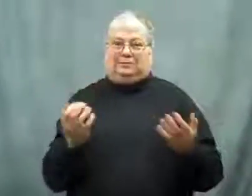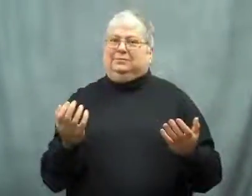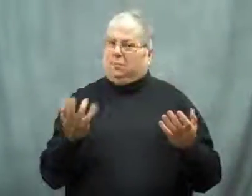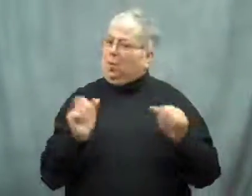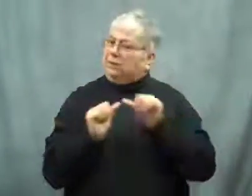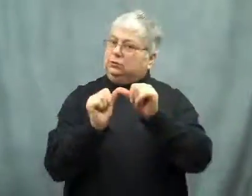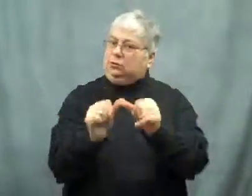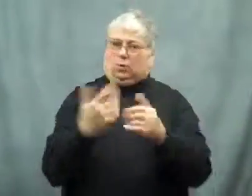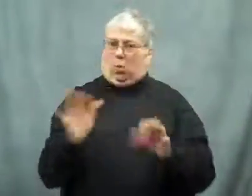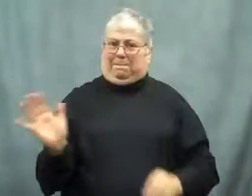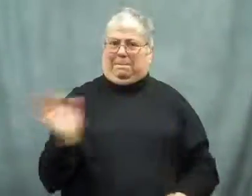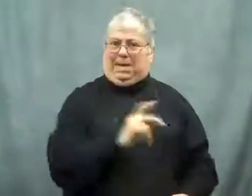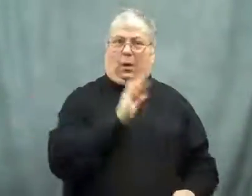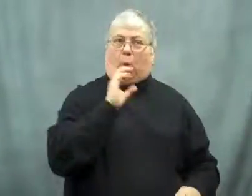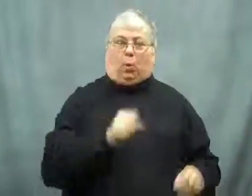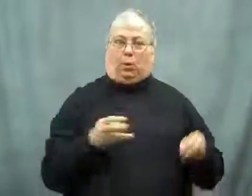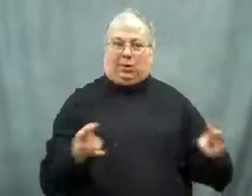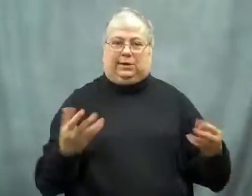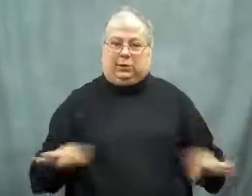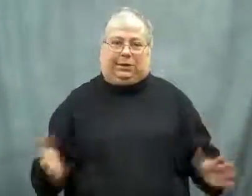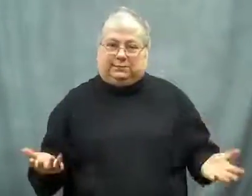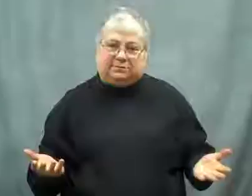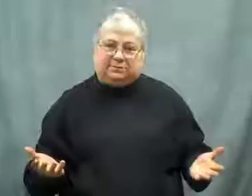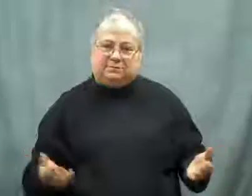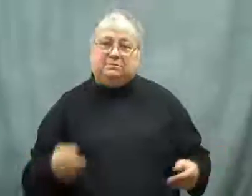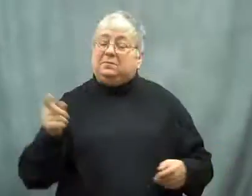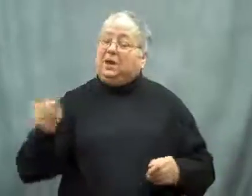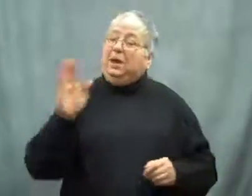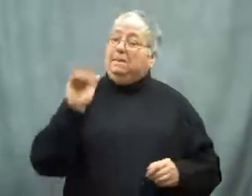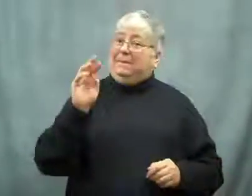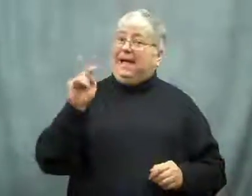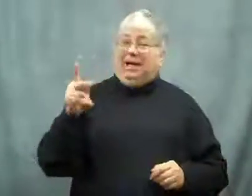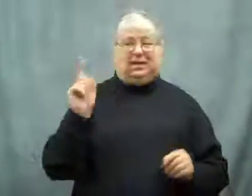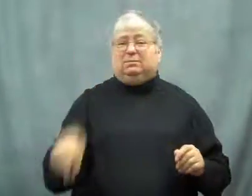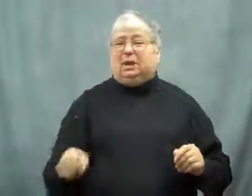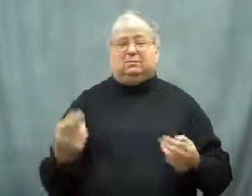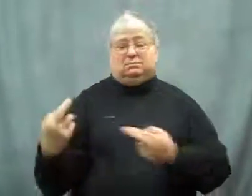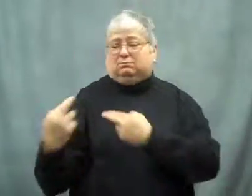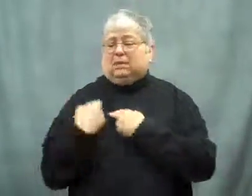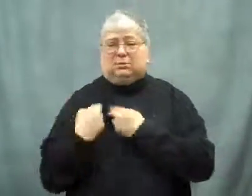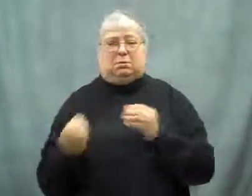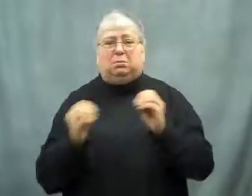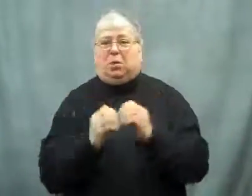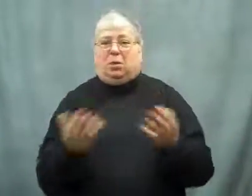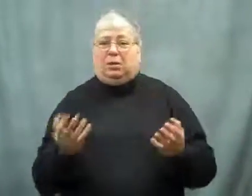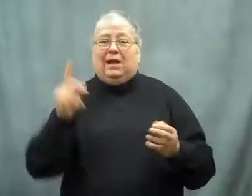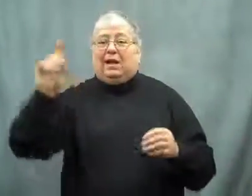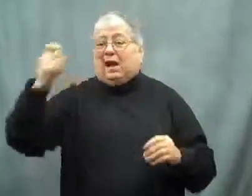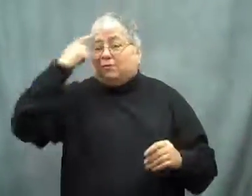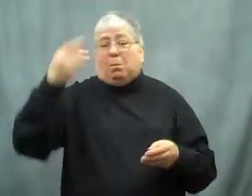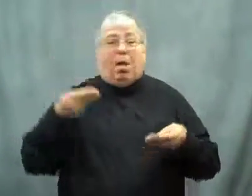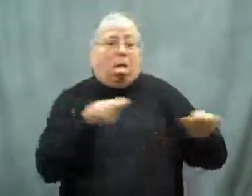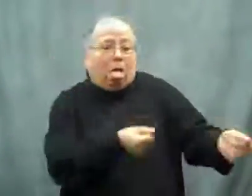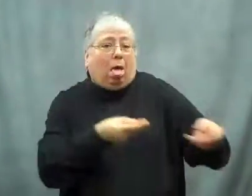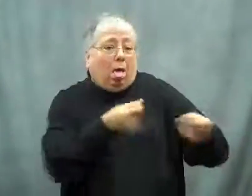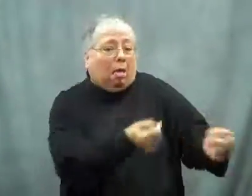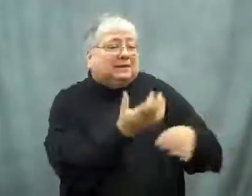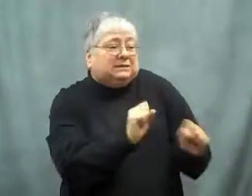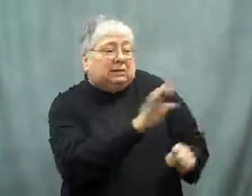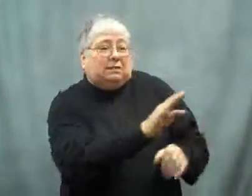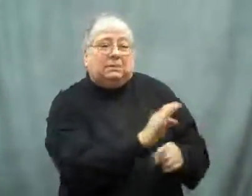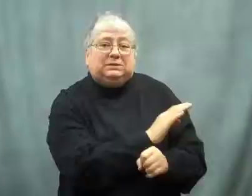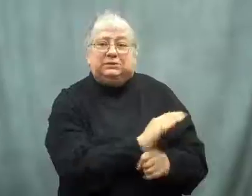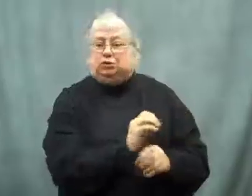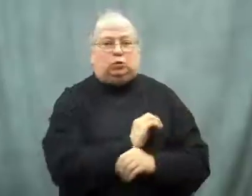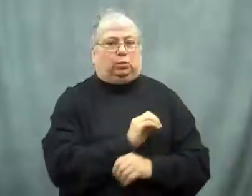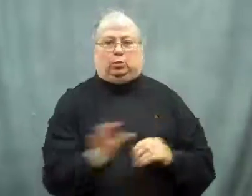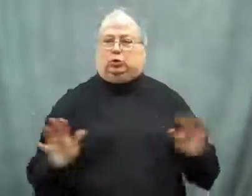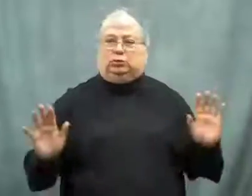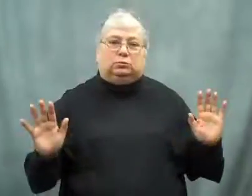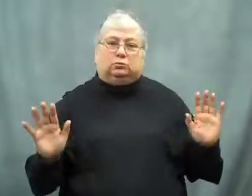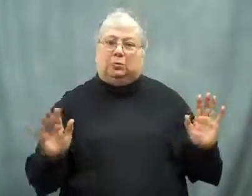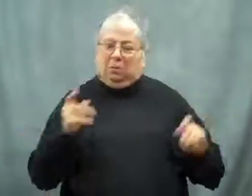He didn't want a return to those practices.